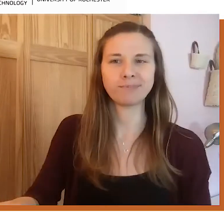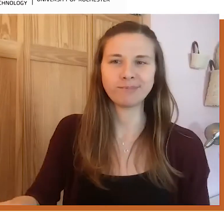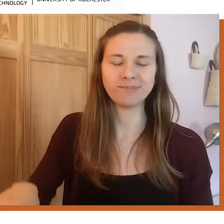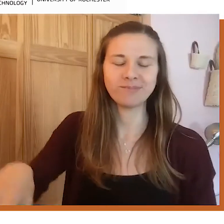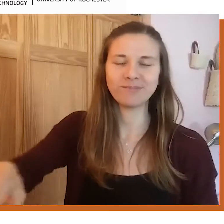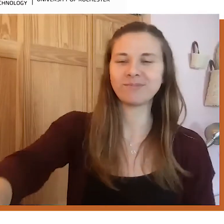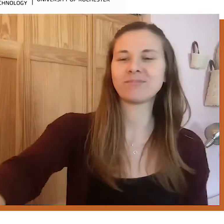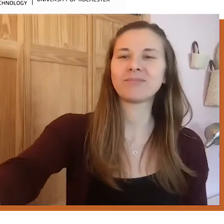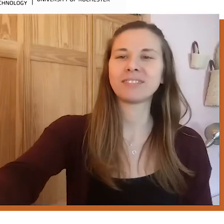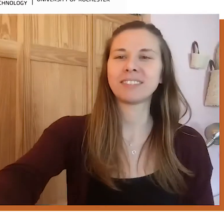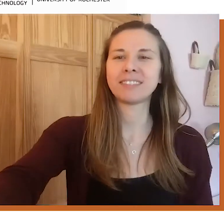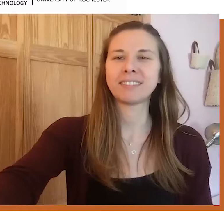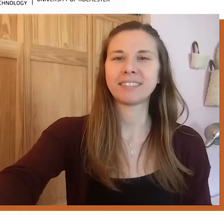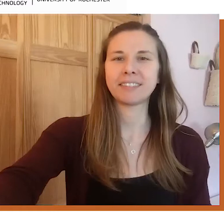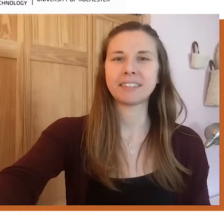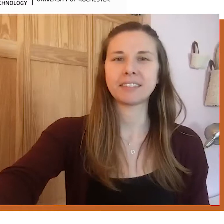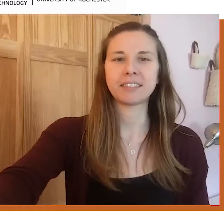who have had an impact on my life thus far.